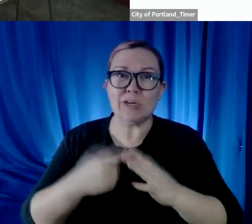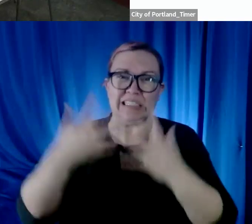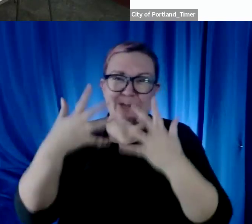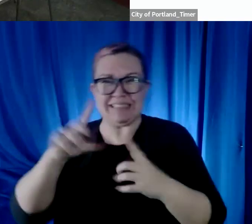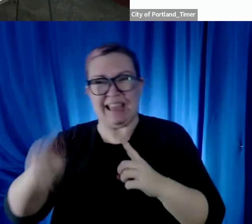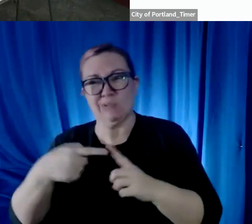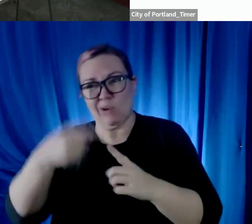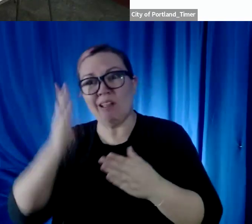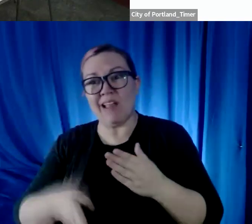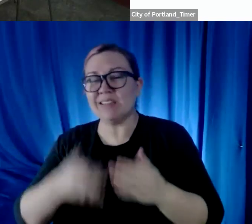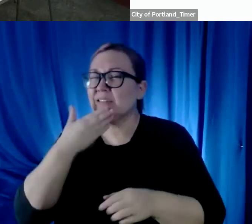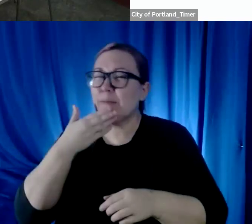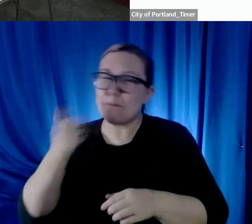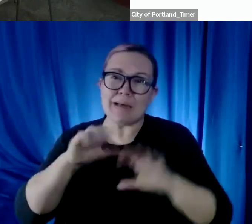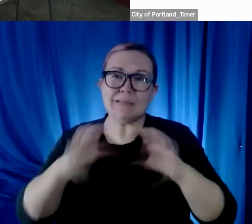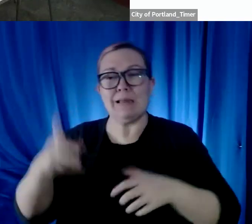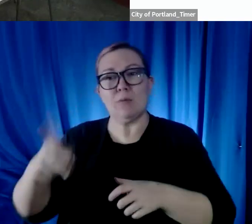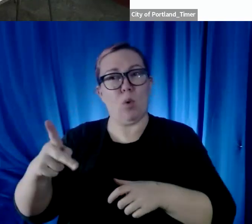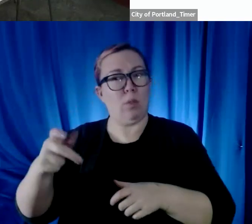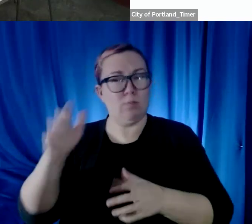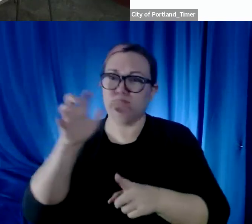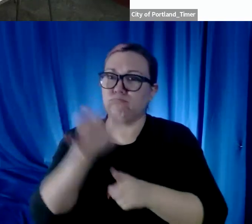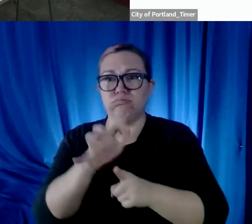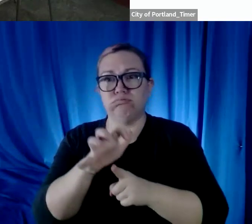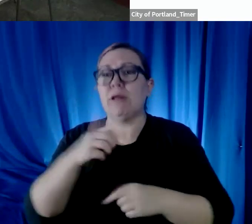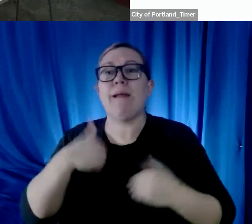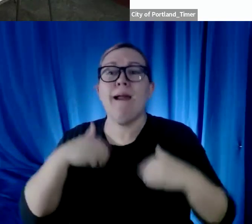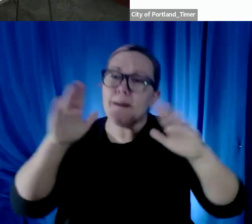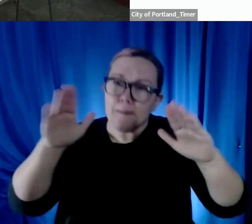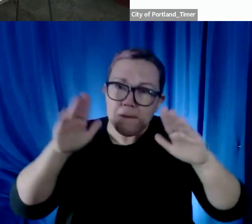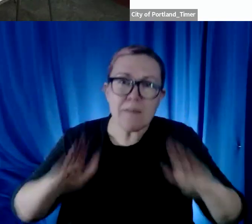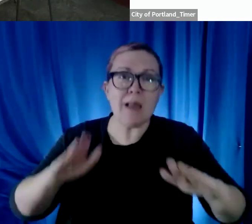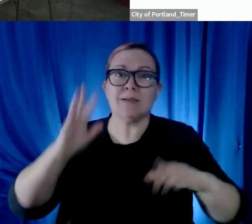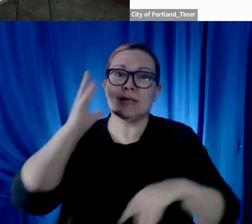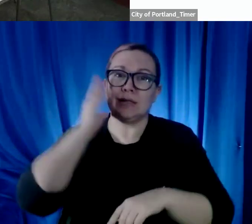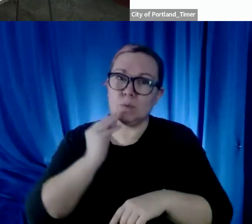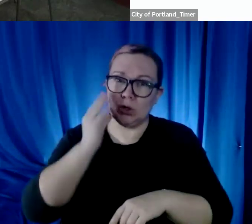Is the best league in Portland by far. I've had an amazing experience playing with them.